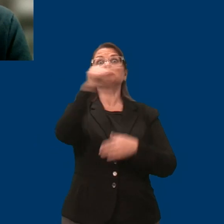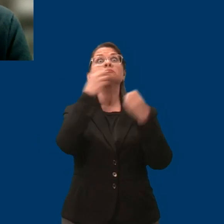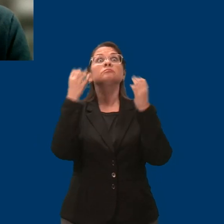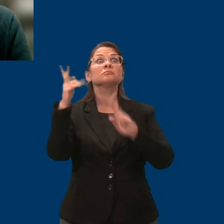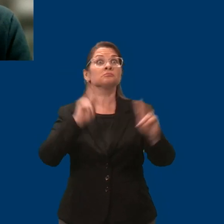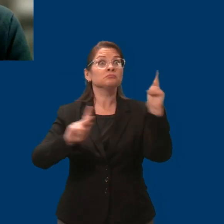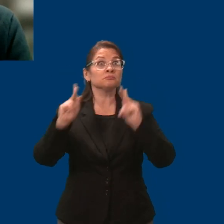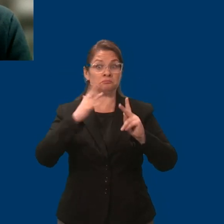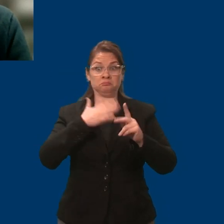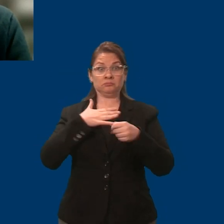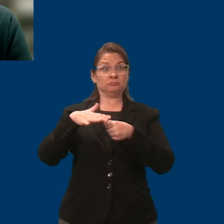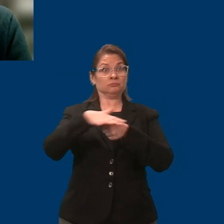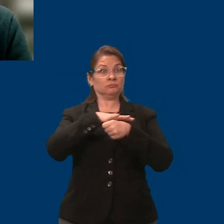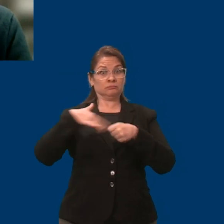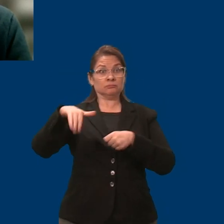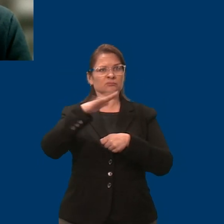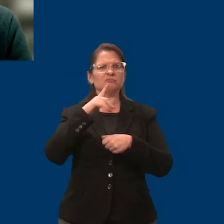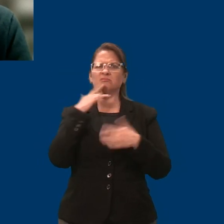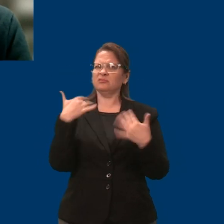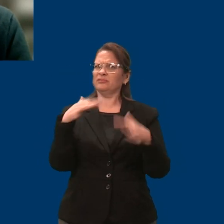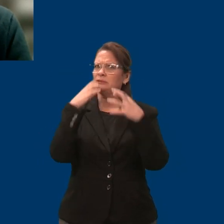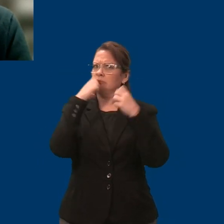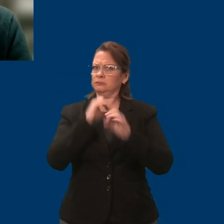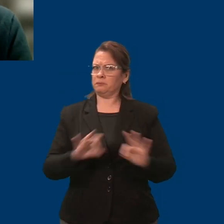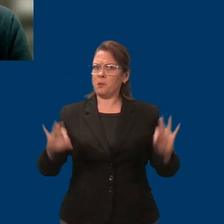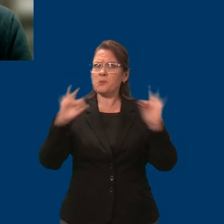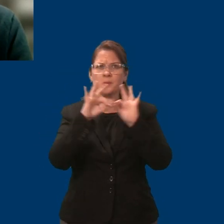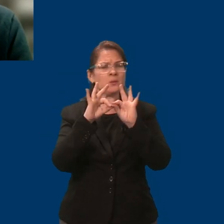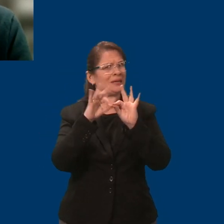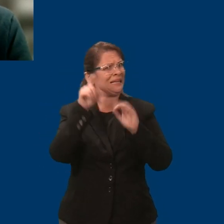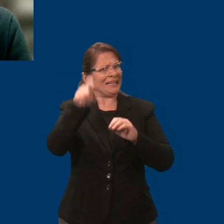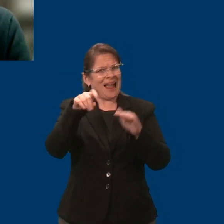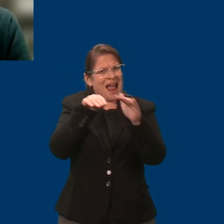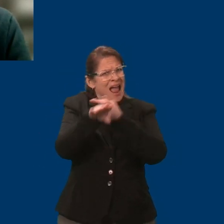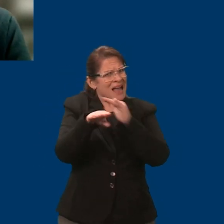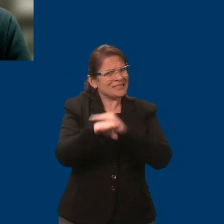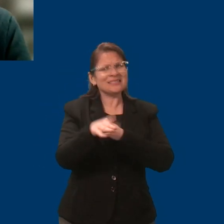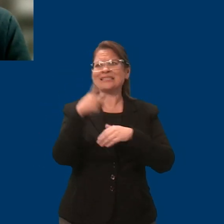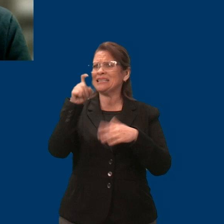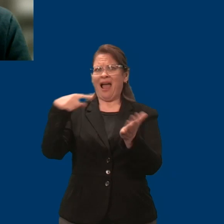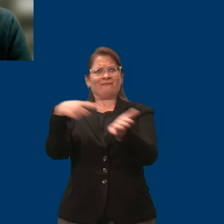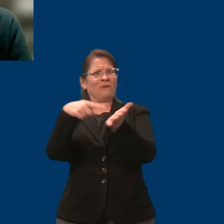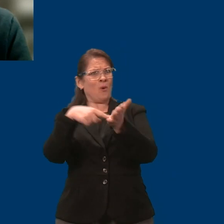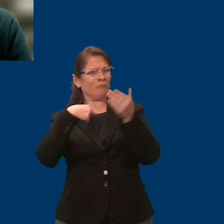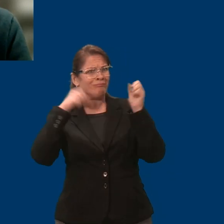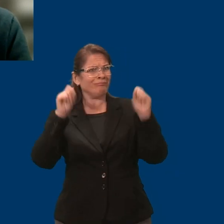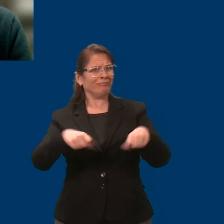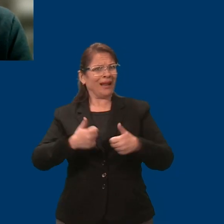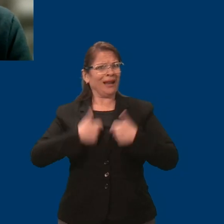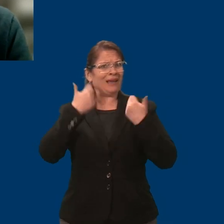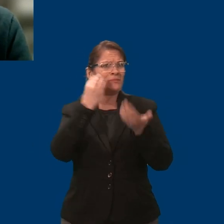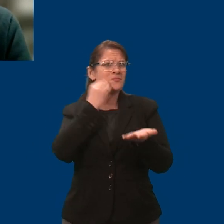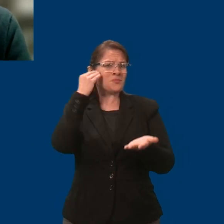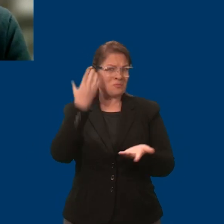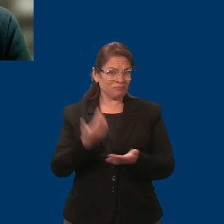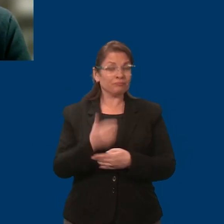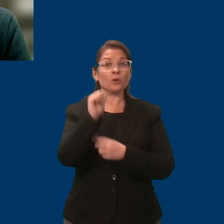housing was a major problem in Minnesota. The Arc Minnesota came to me to author this policy change last year.